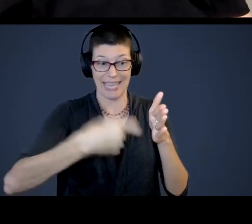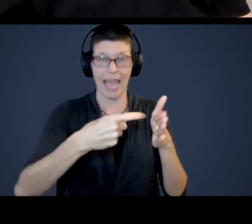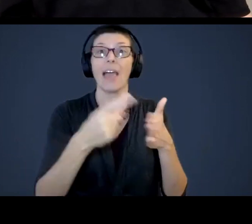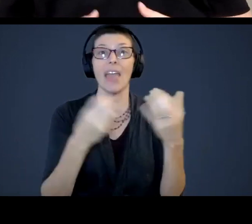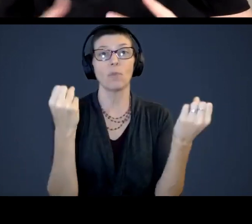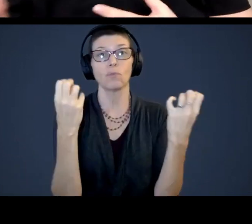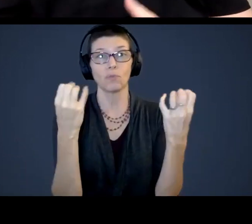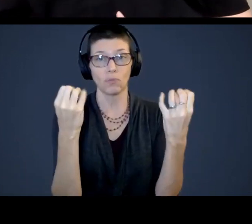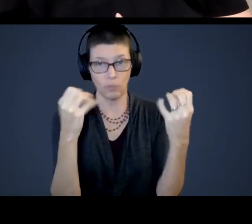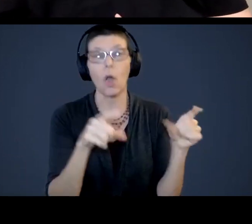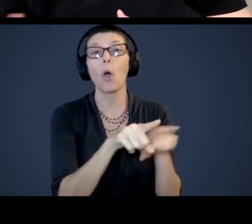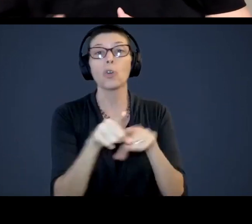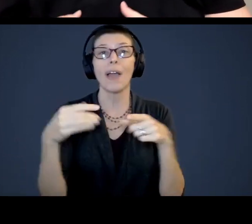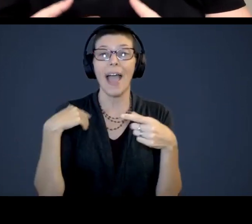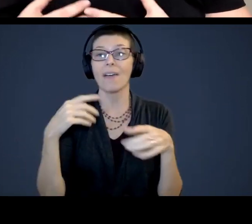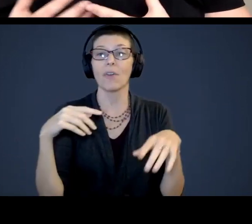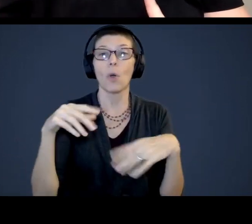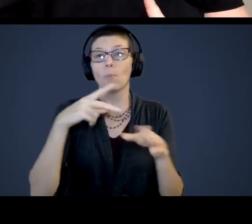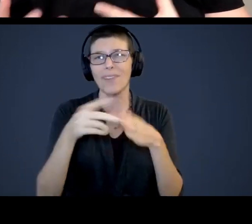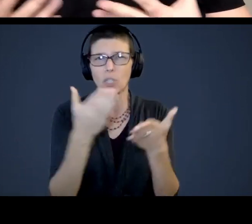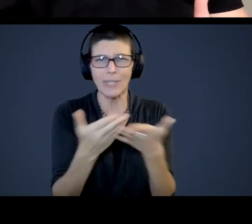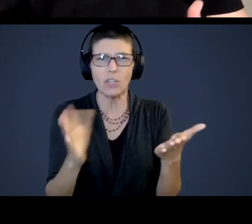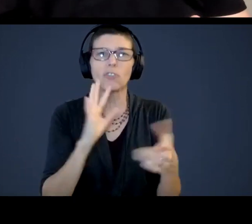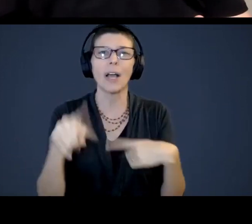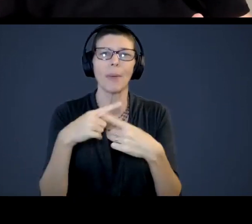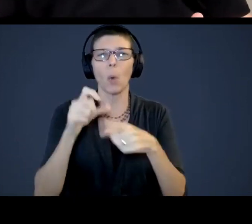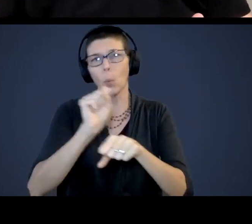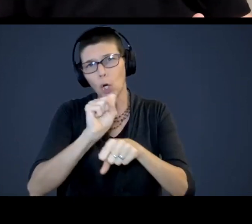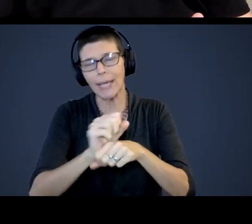We also have professional materials that talk about working and teaching children who are deaf.